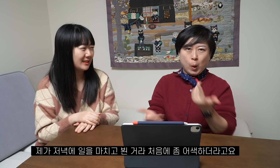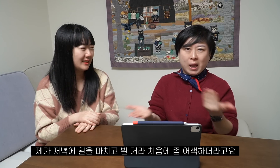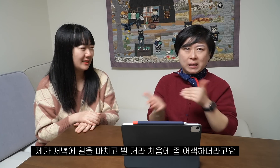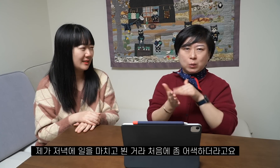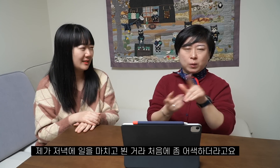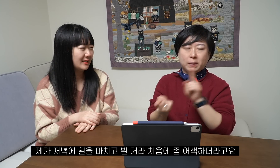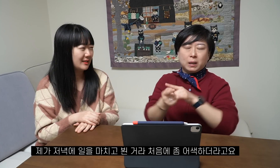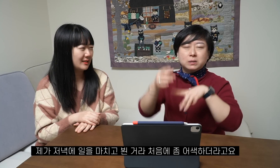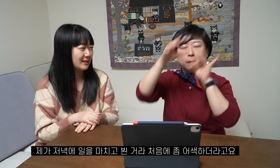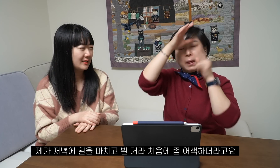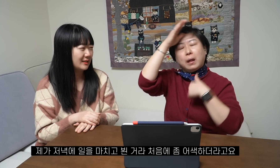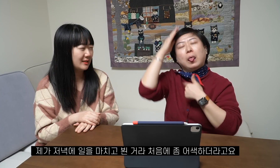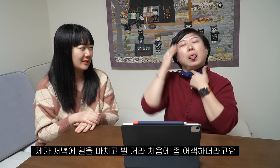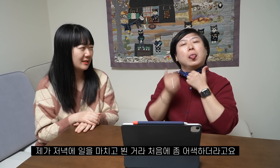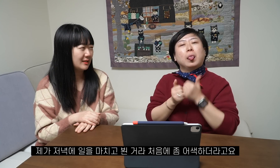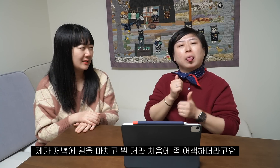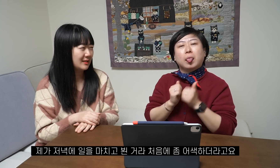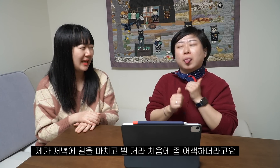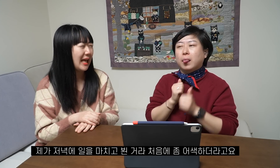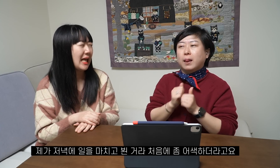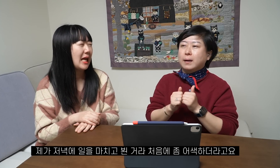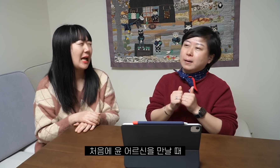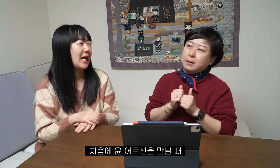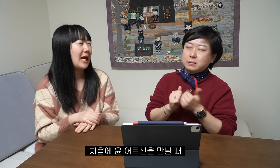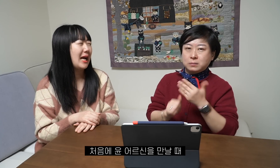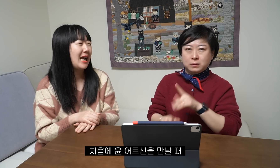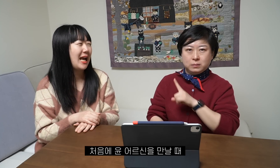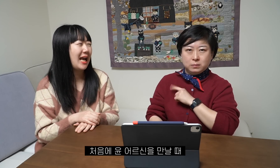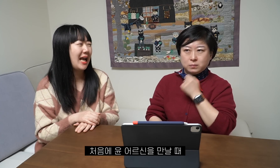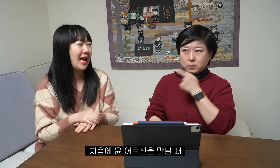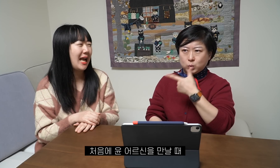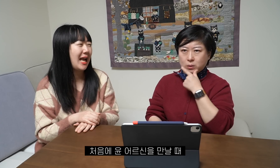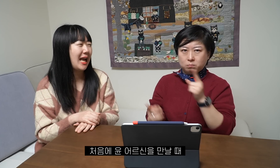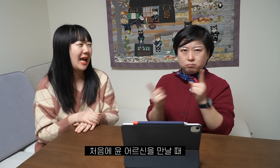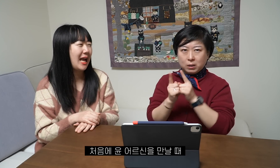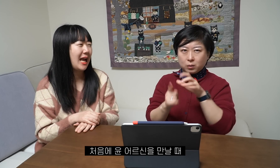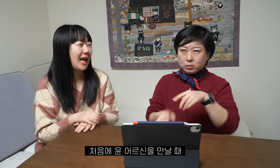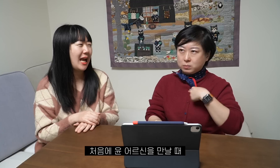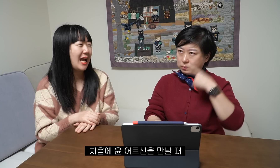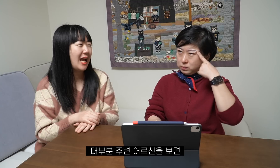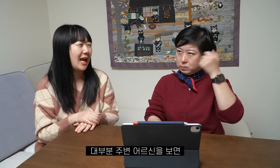It was a little awkward at first because I met him after work in the evening. When i first meet Senior Yoon,